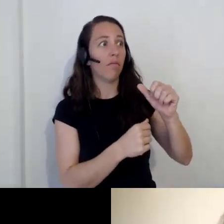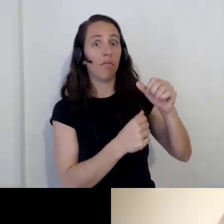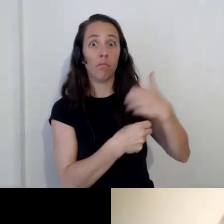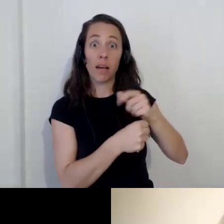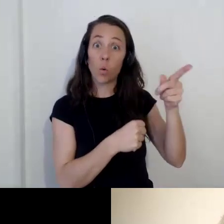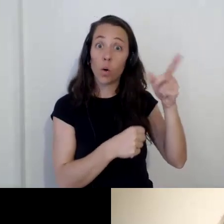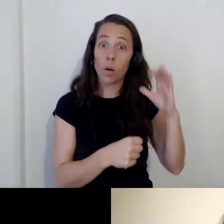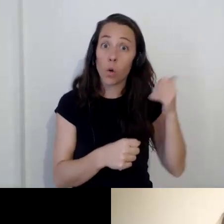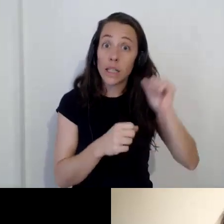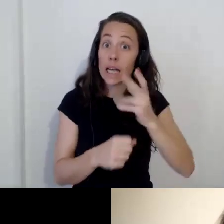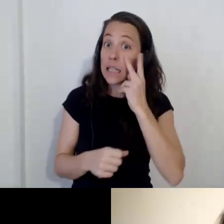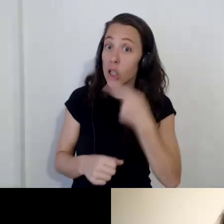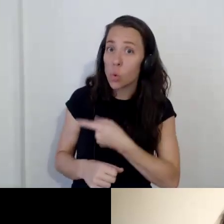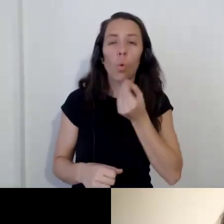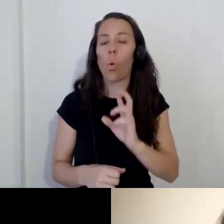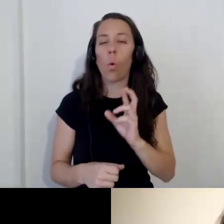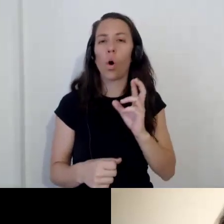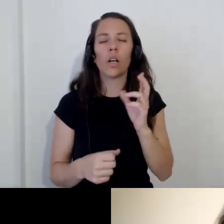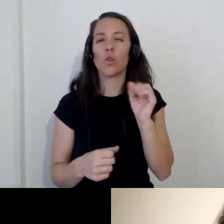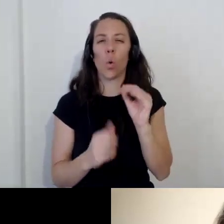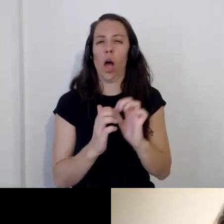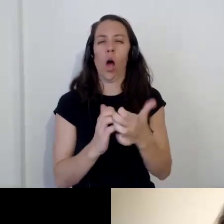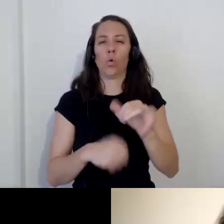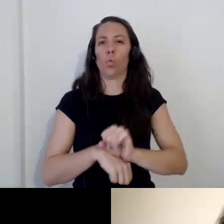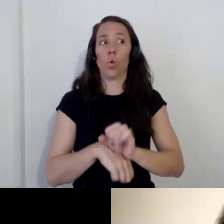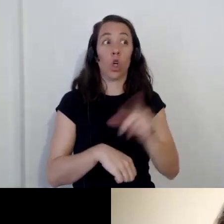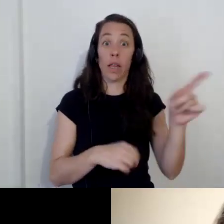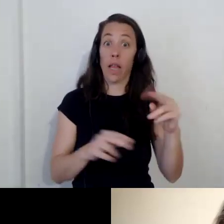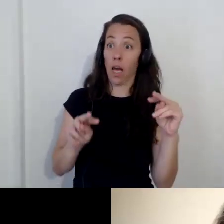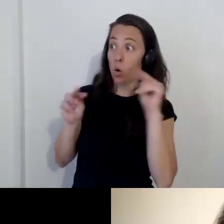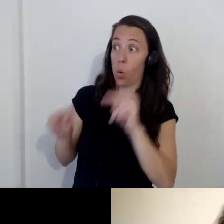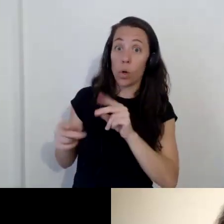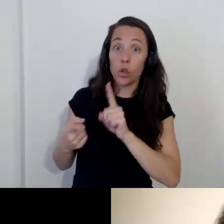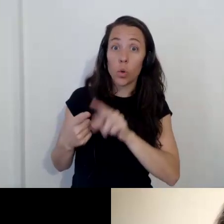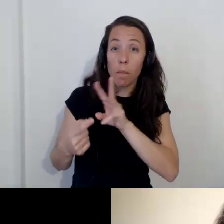So are employers going in on the other side and looking at the talent? How that is connection happening?